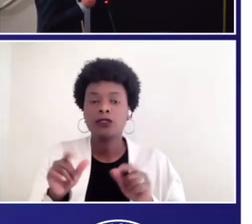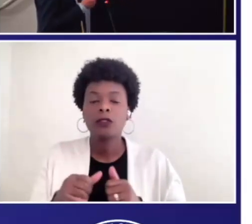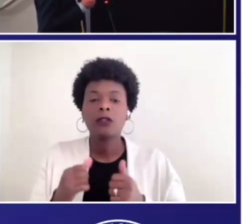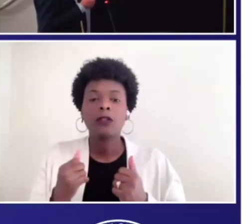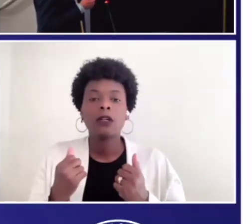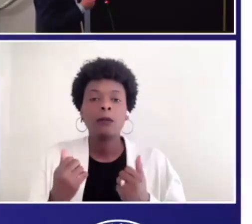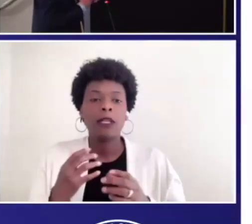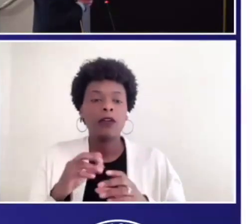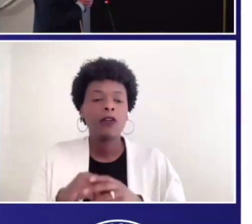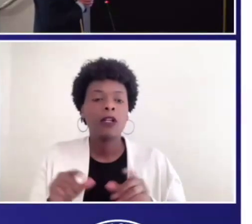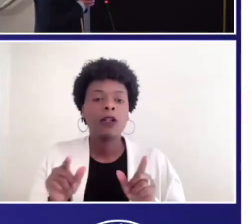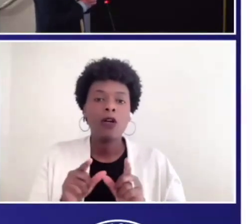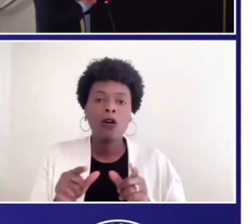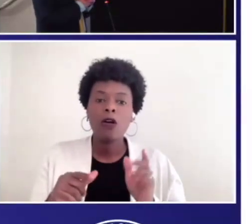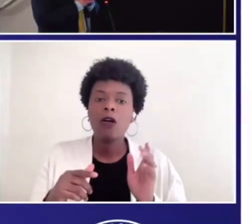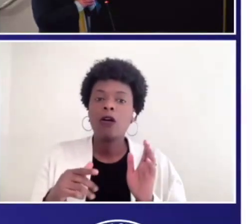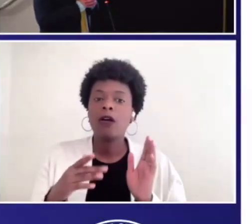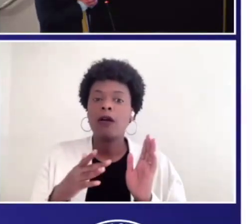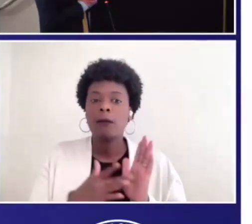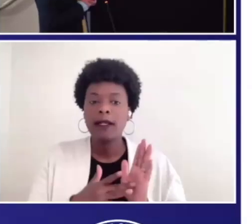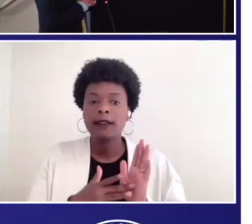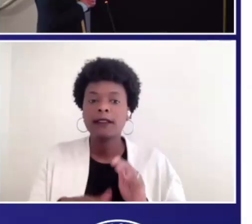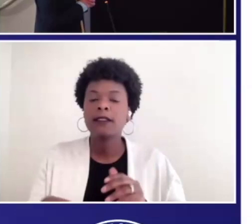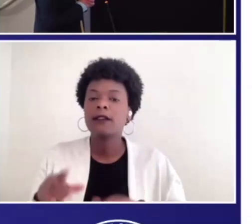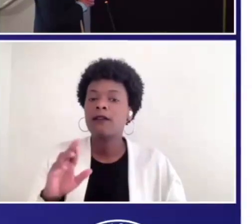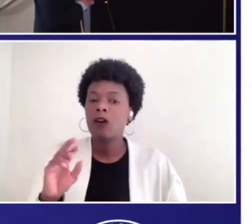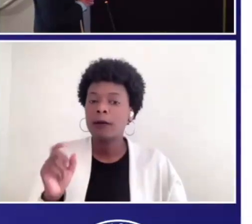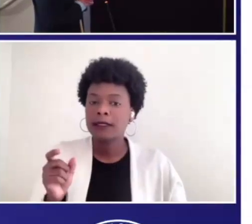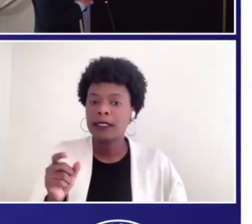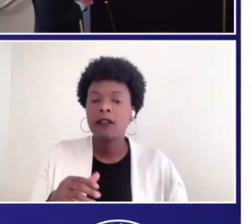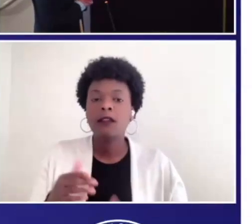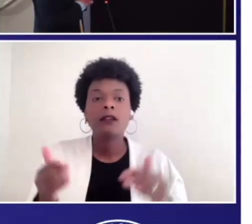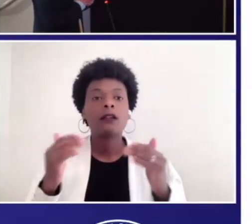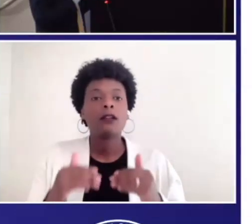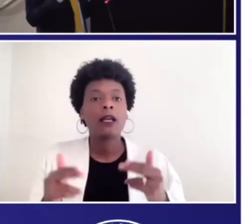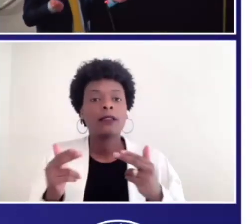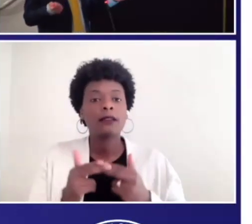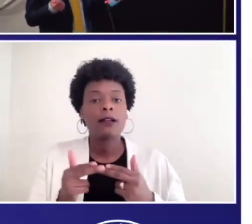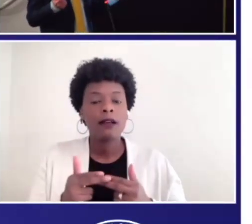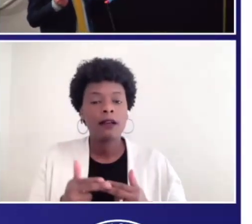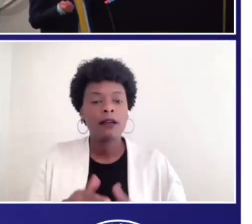medicine, and pharmacy. But if you jump to the next slide, you see that many -- there are many